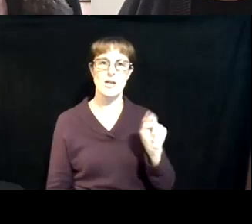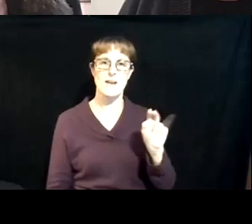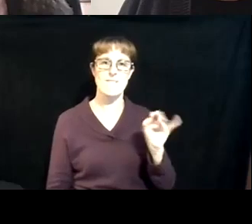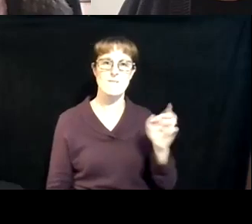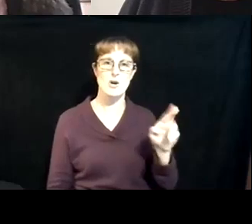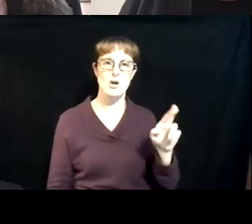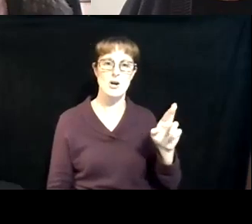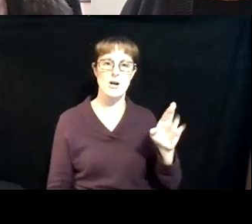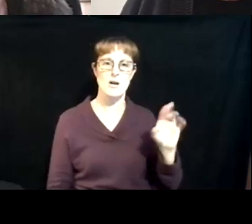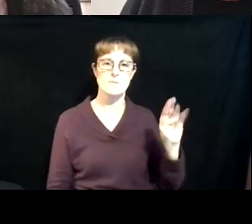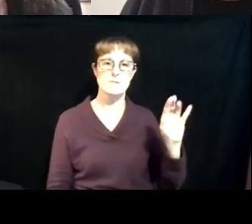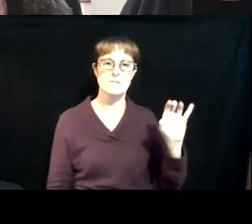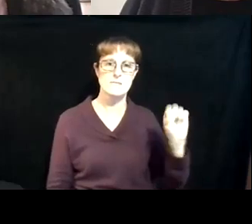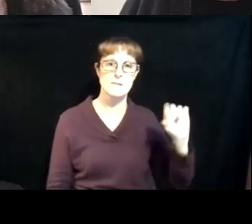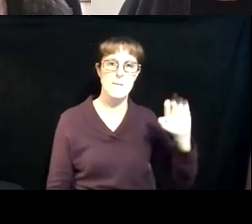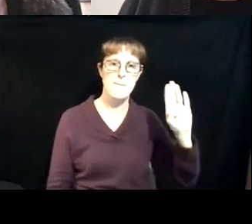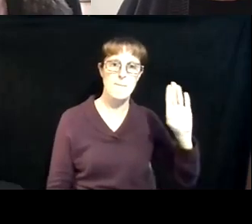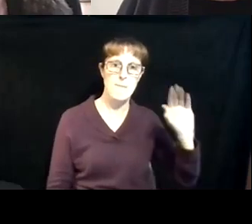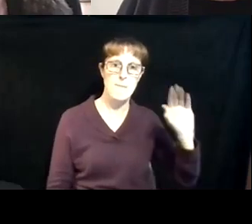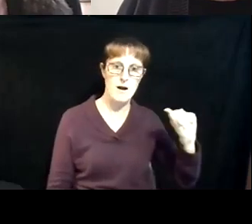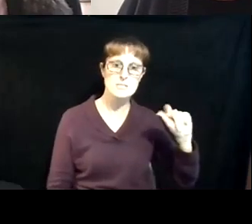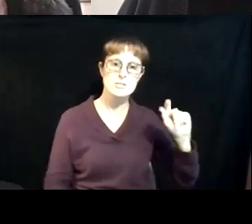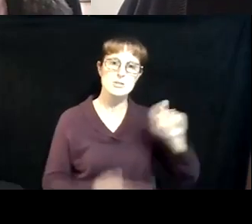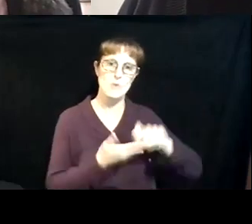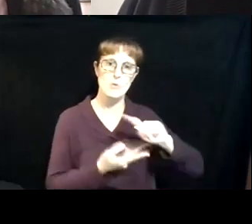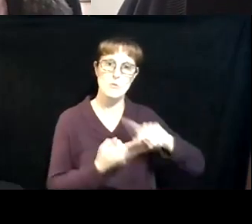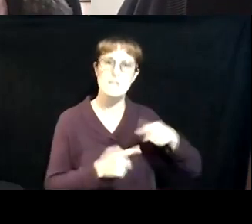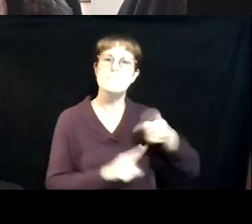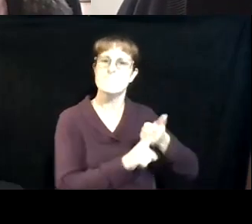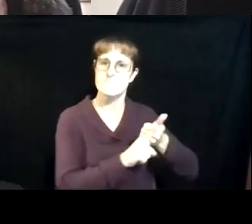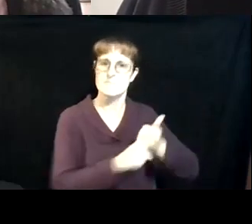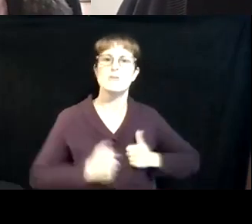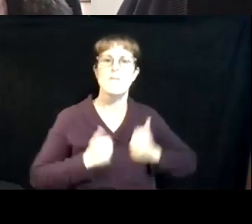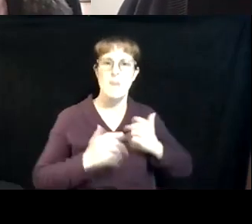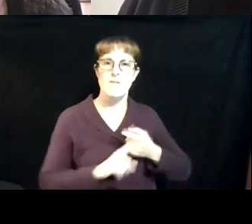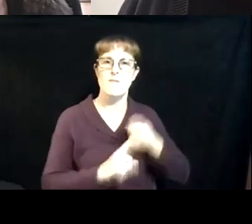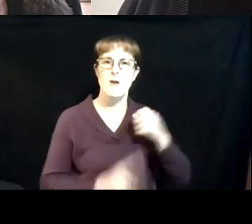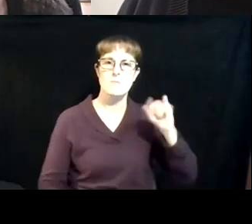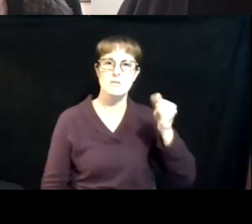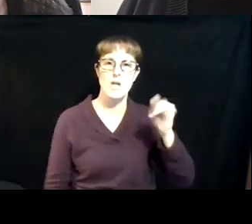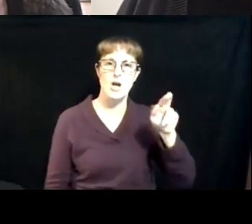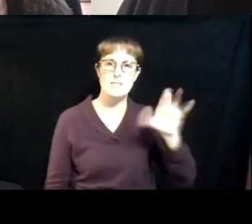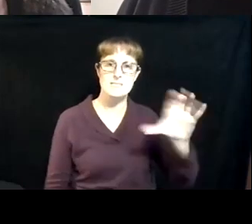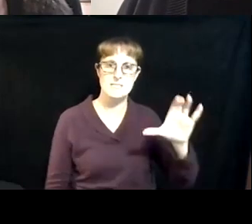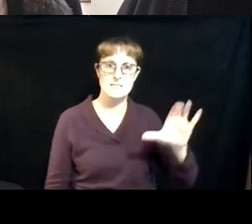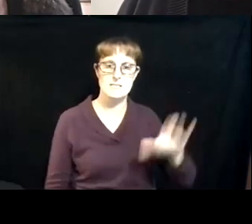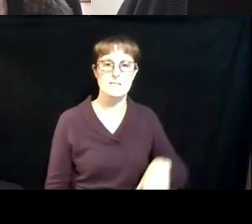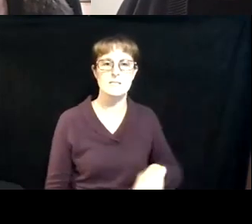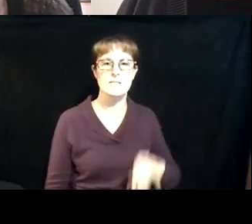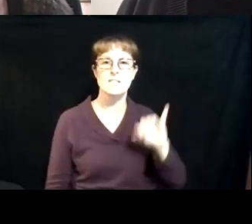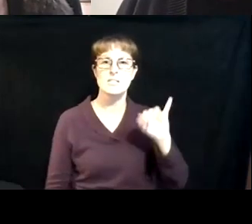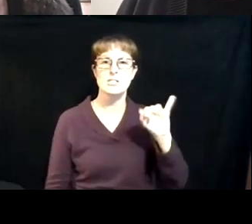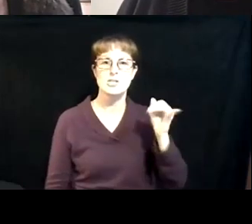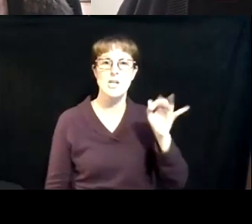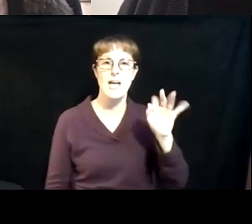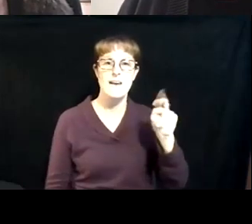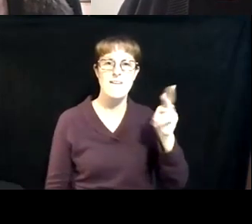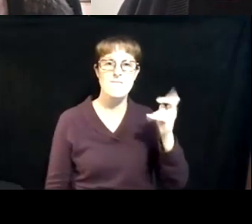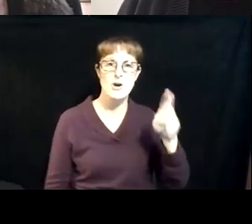Jennifer Msumba is a JRC survivor. Jennifer herself, by the way, just wrote and published a book called,